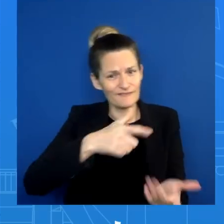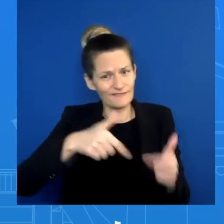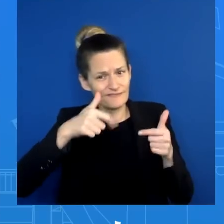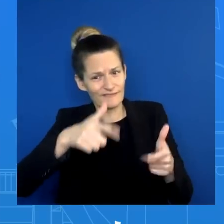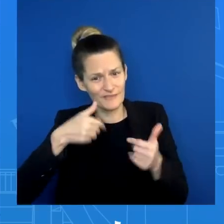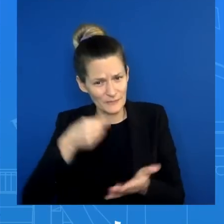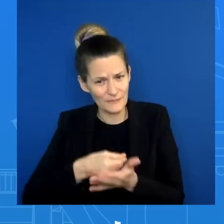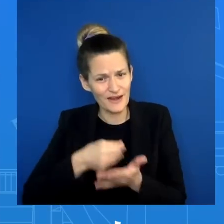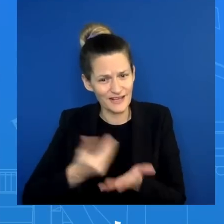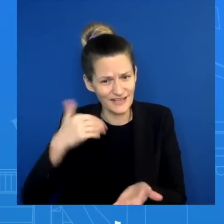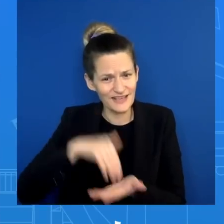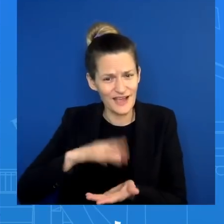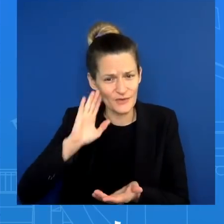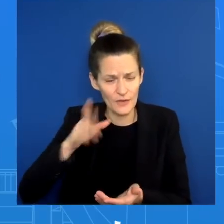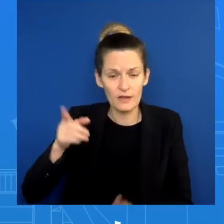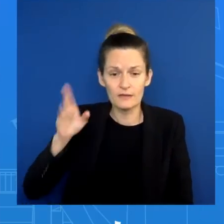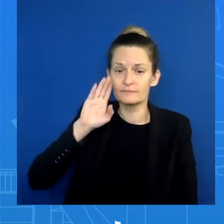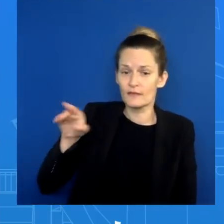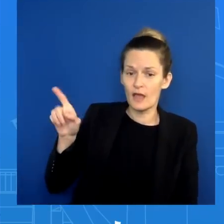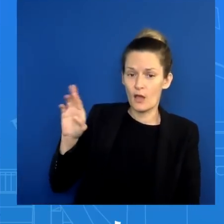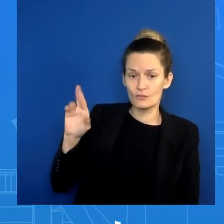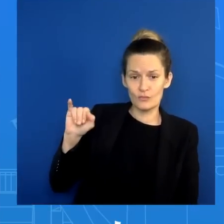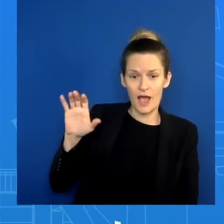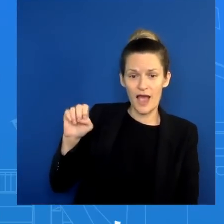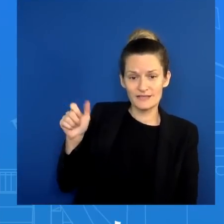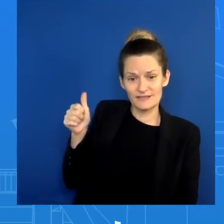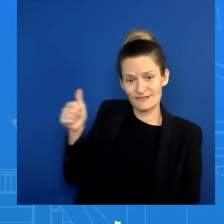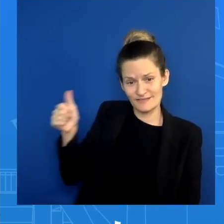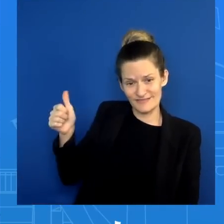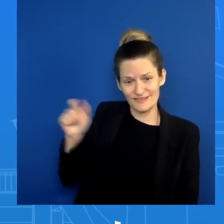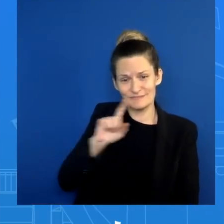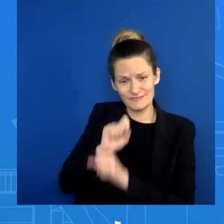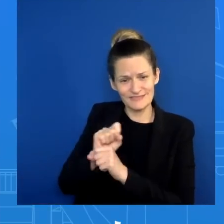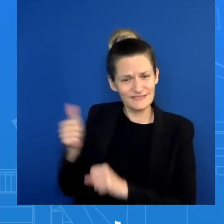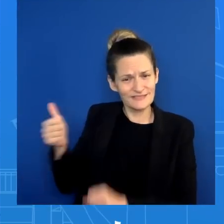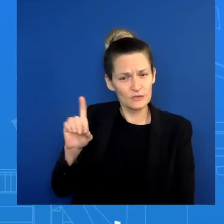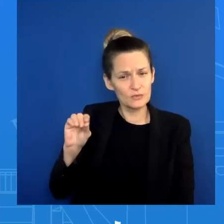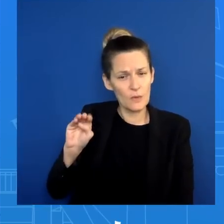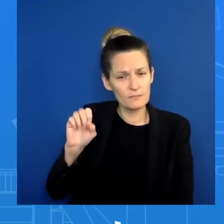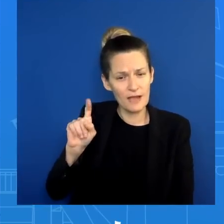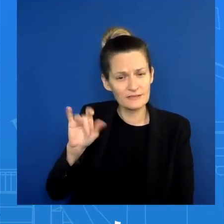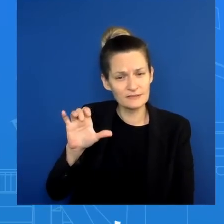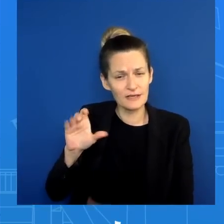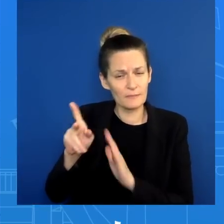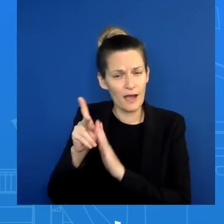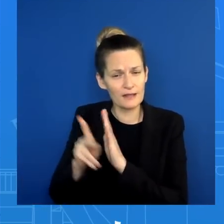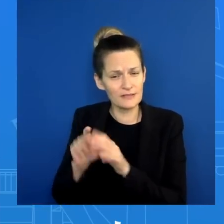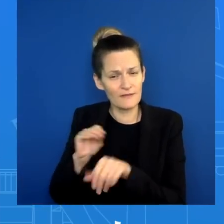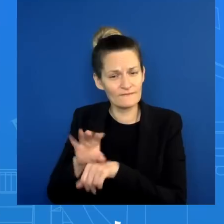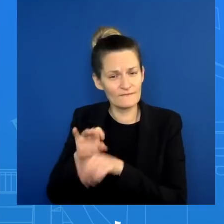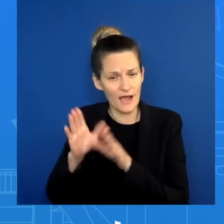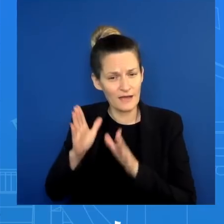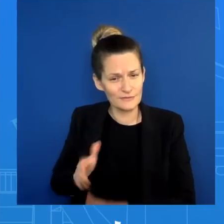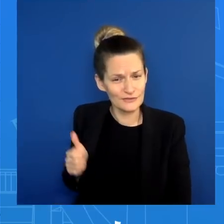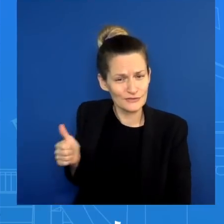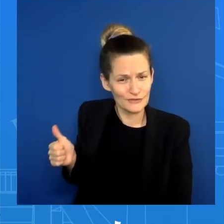I'm just going to reiterate what she said. And and we and we'll actually know more